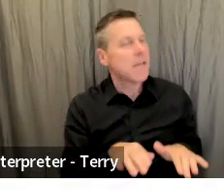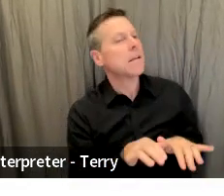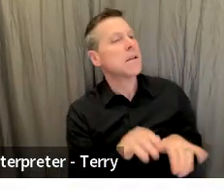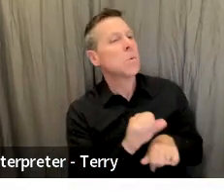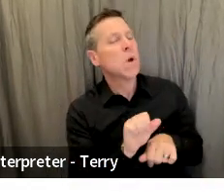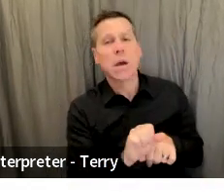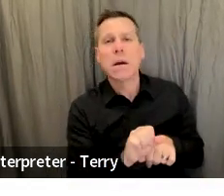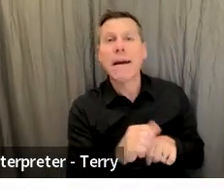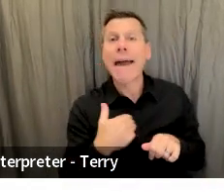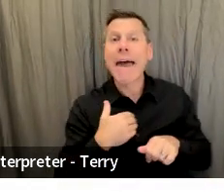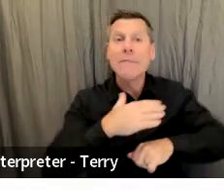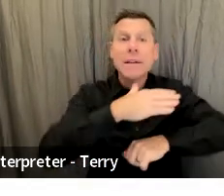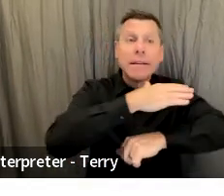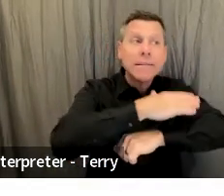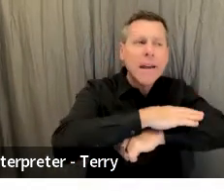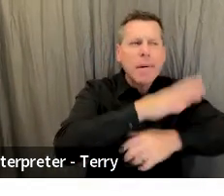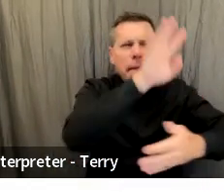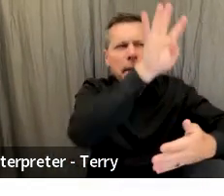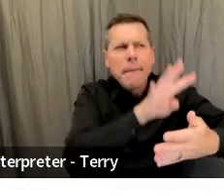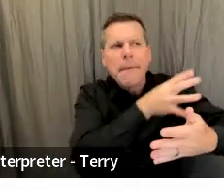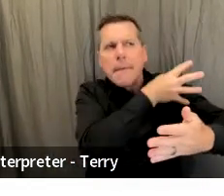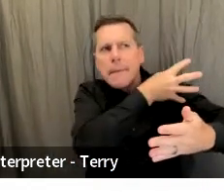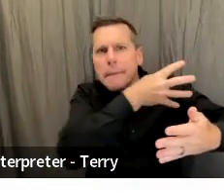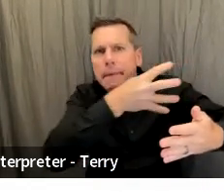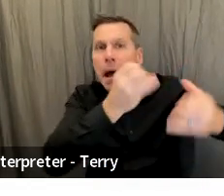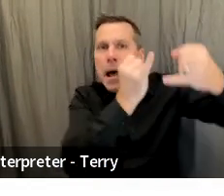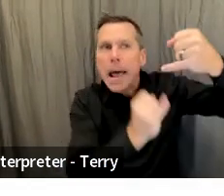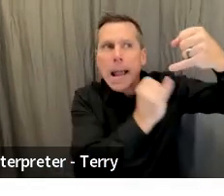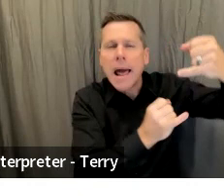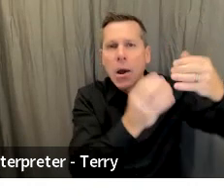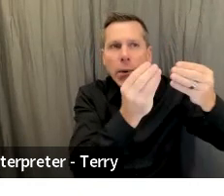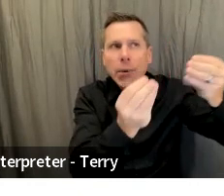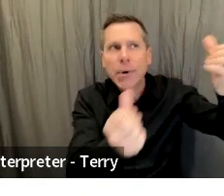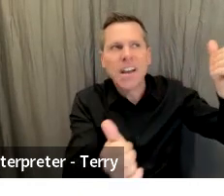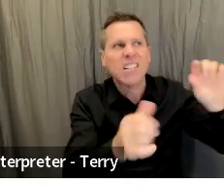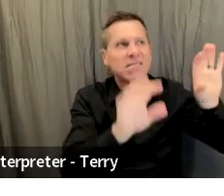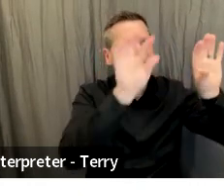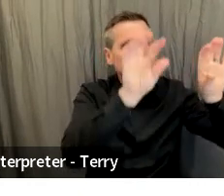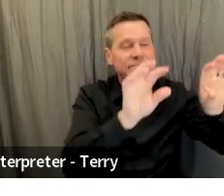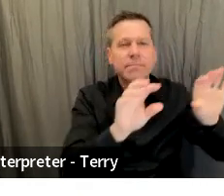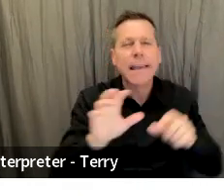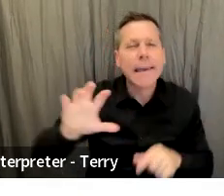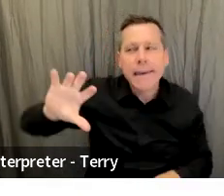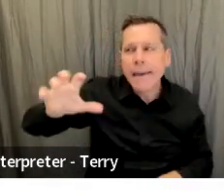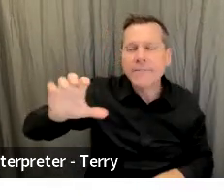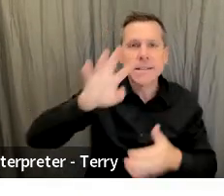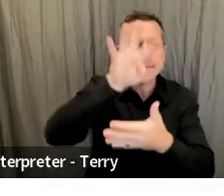and made the lines invisible and put all these elements in there. The problem with canvas tables is that they don't work very well.